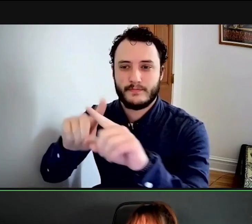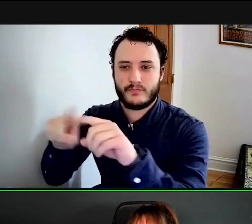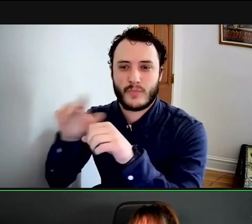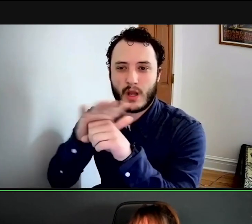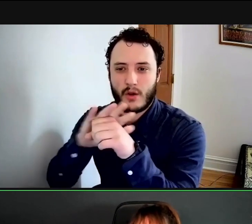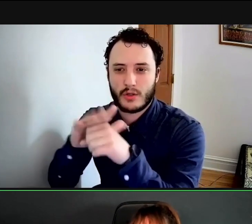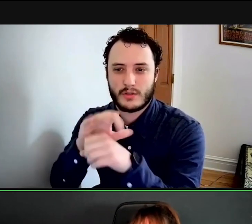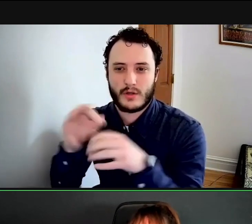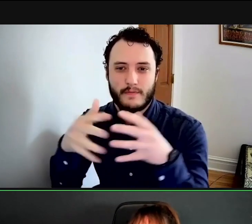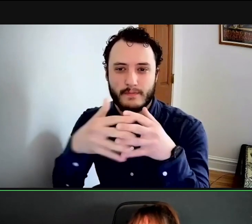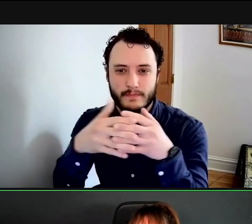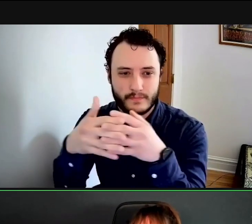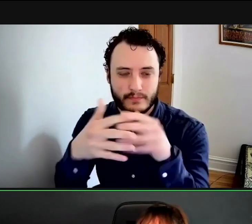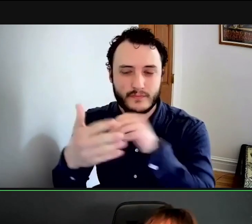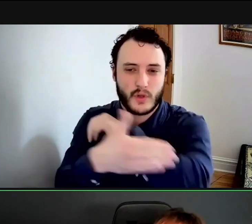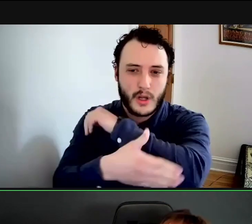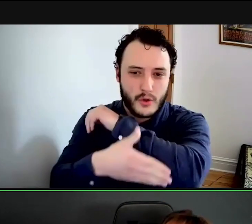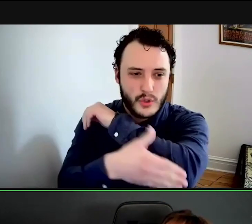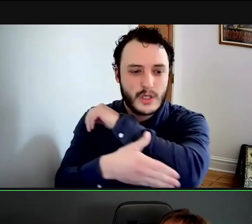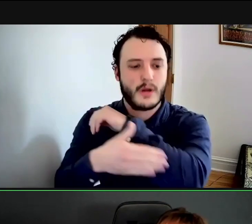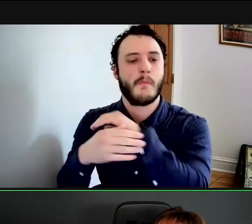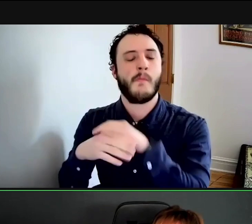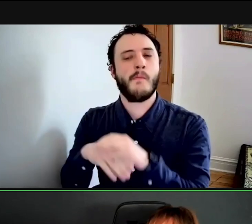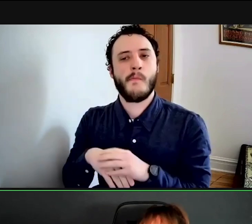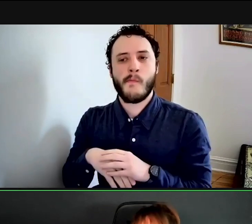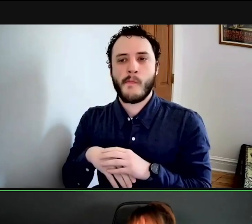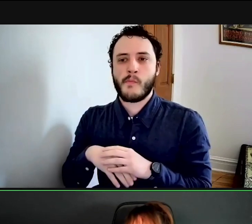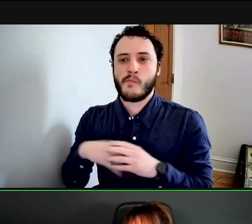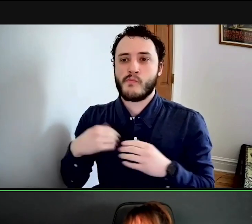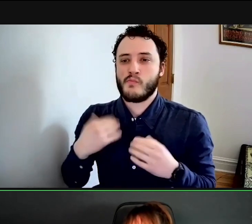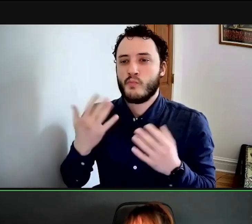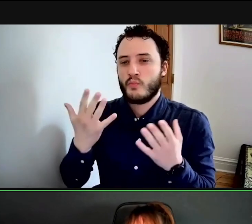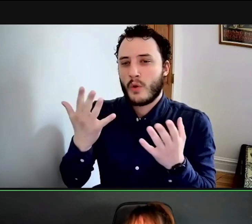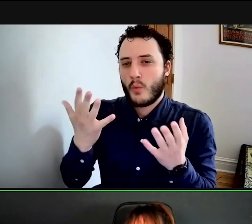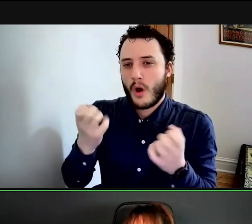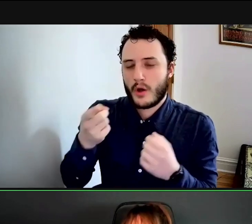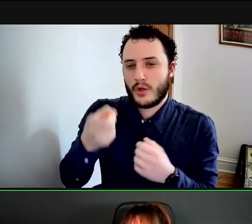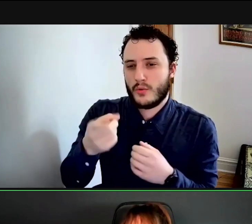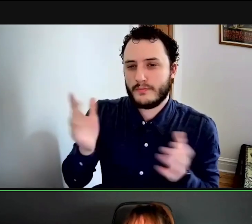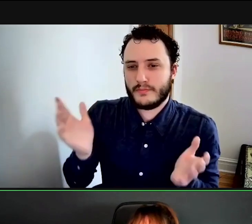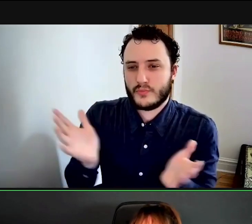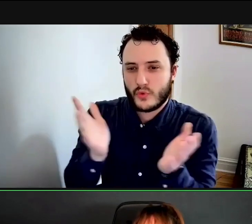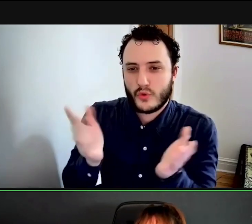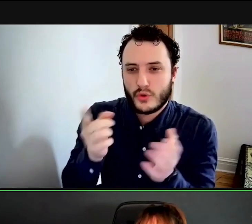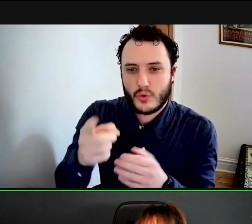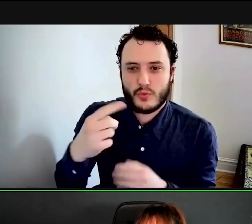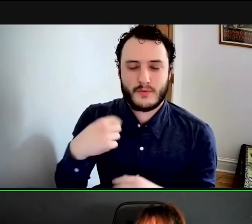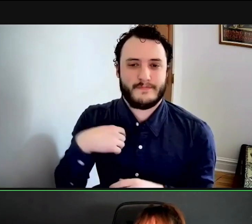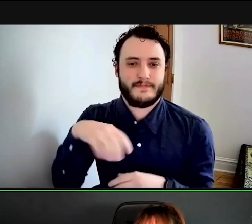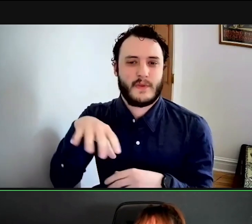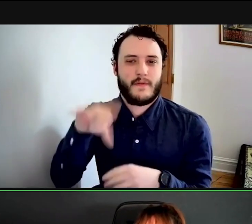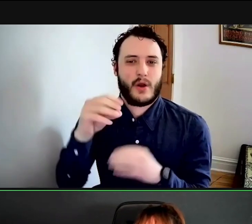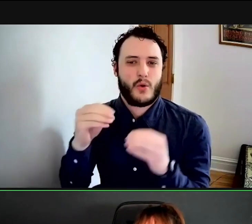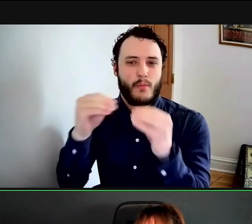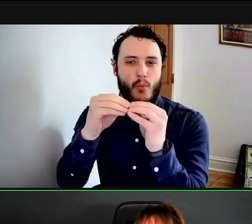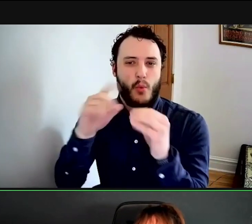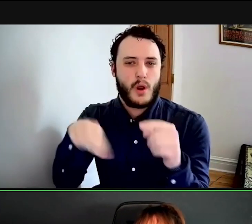We know that everyone joining today are joining from different places across the country.